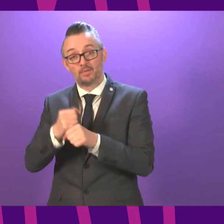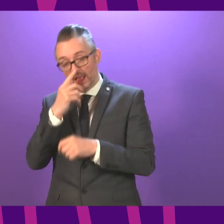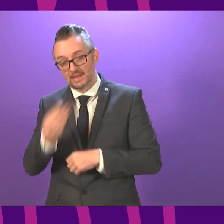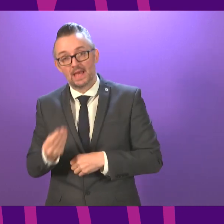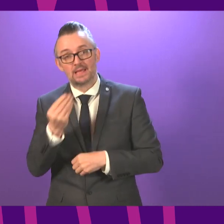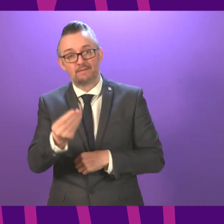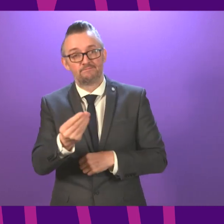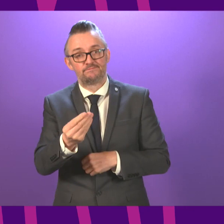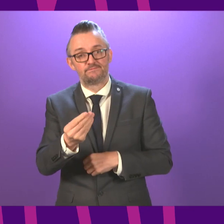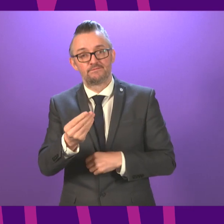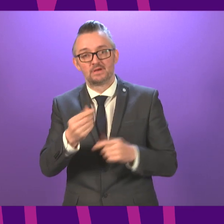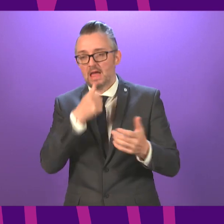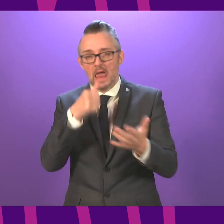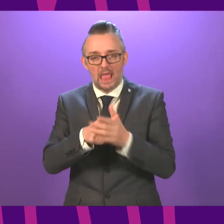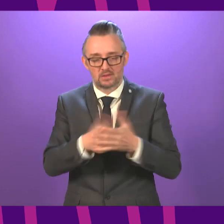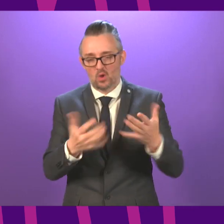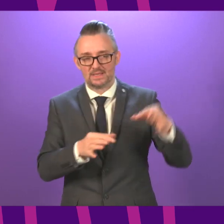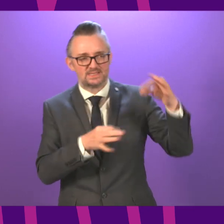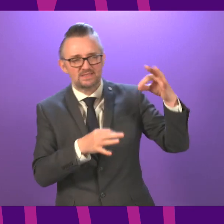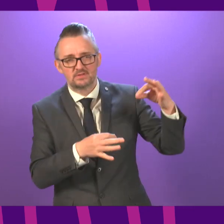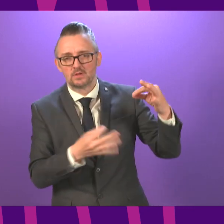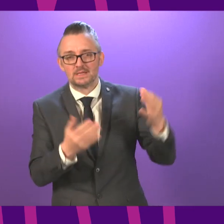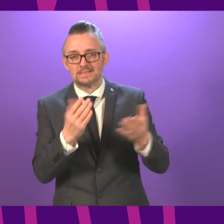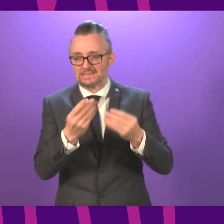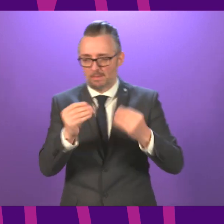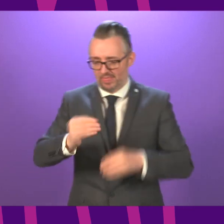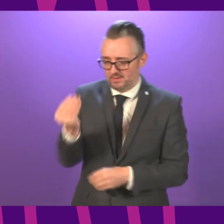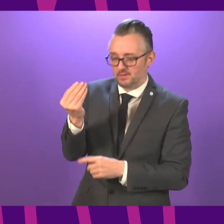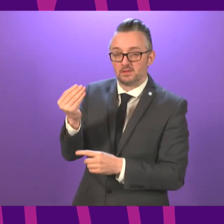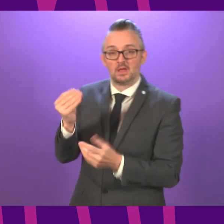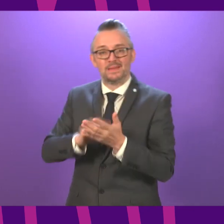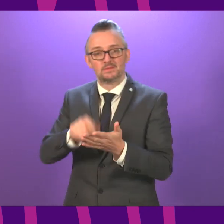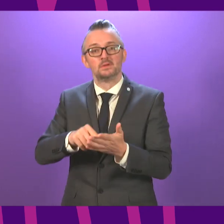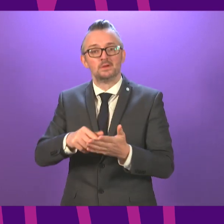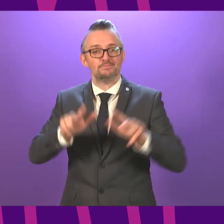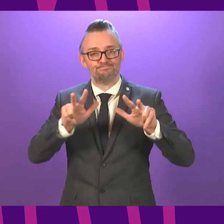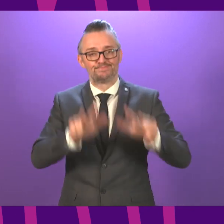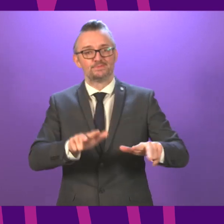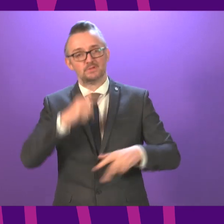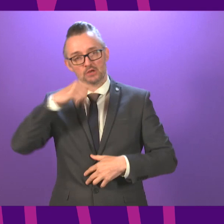certificate or some other physical token to EU citizens who have settled status? Michael Russell: That is an important question, and I am glad that